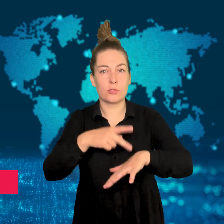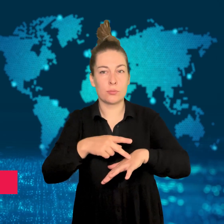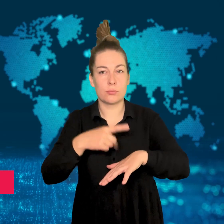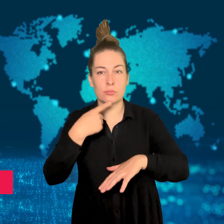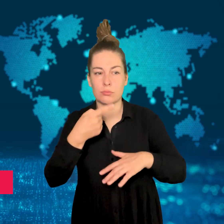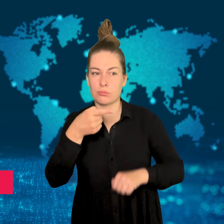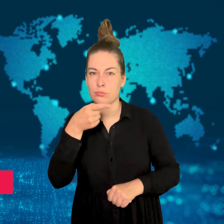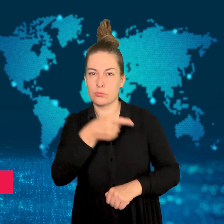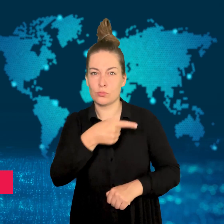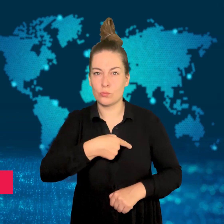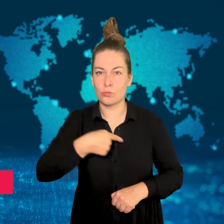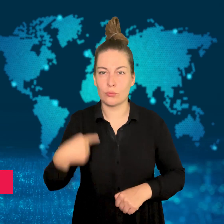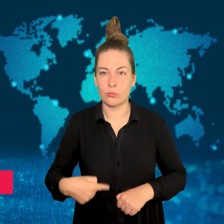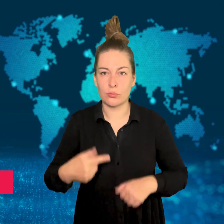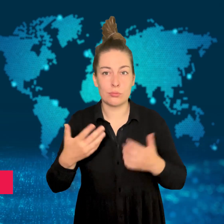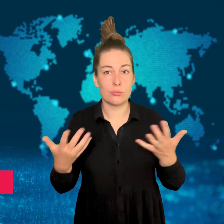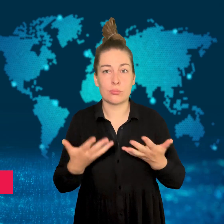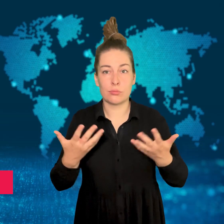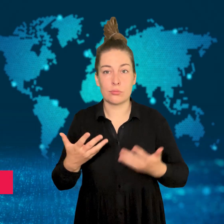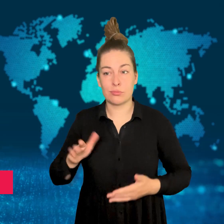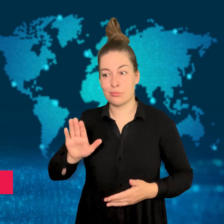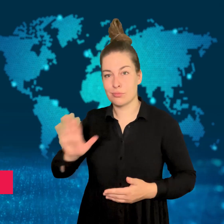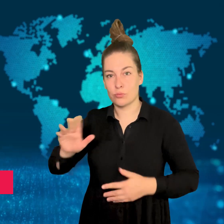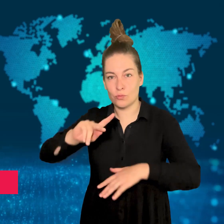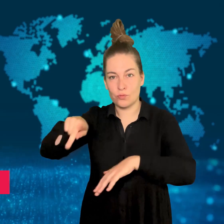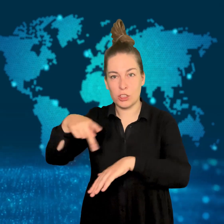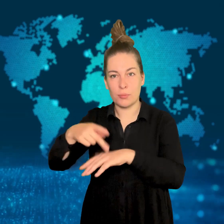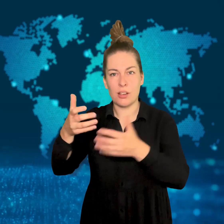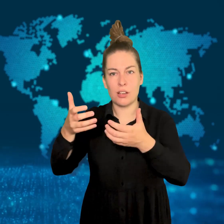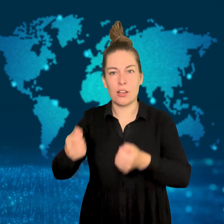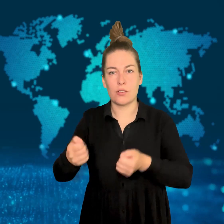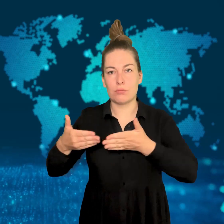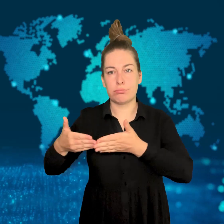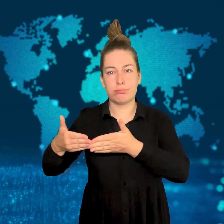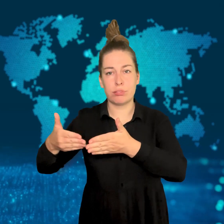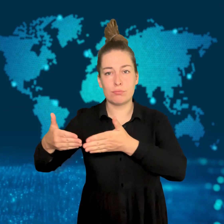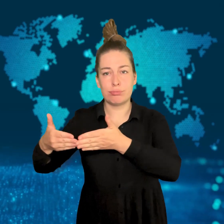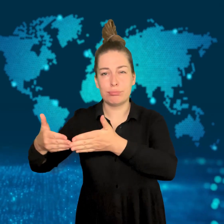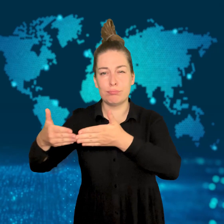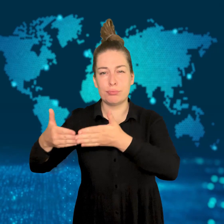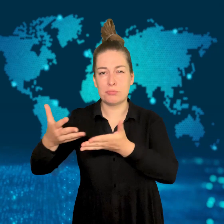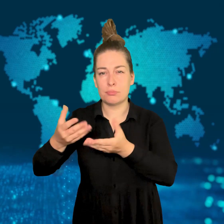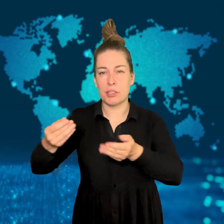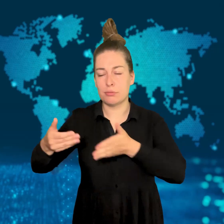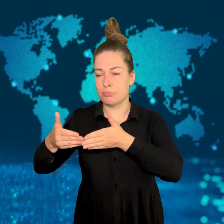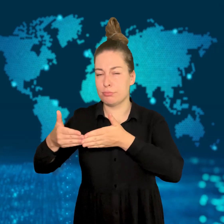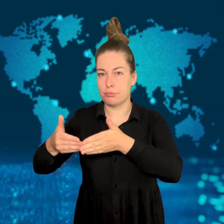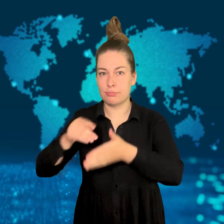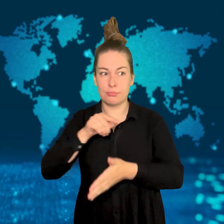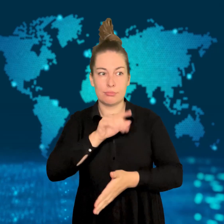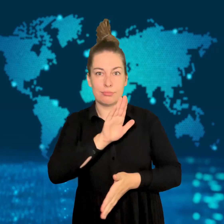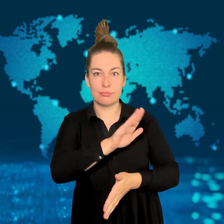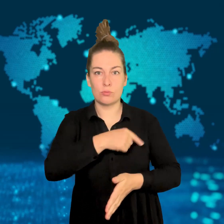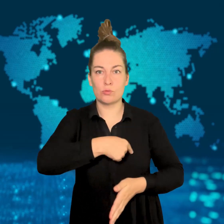[MONIKA]: The Philippines have accused China of firing a water cannon to